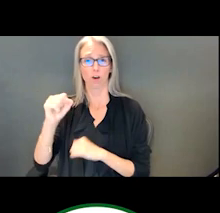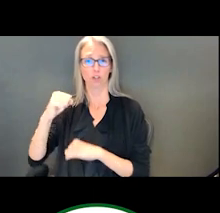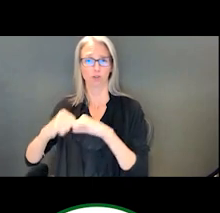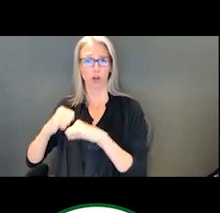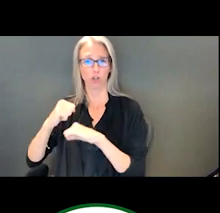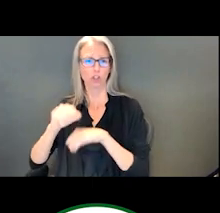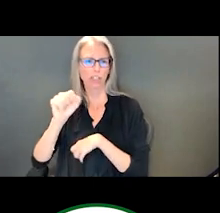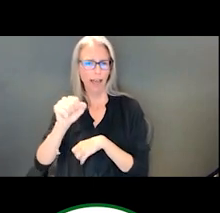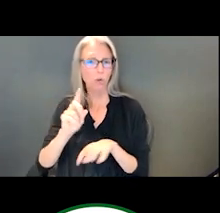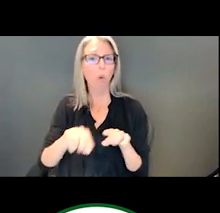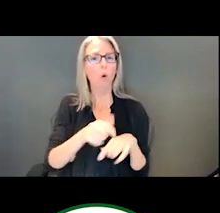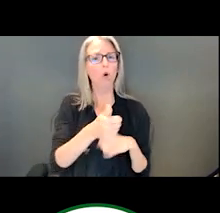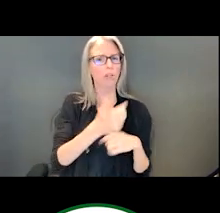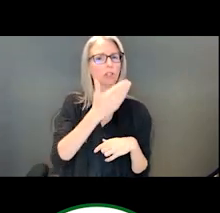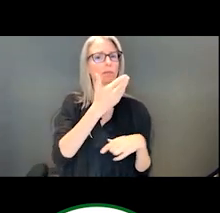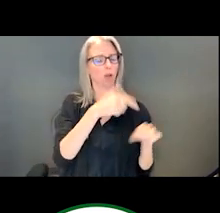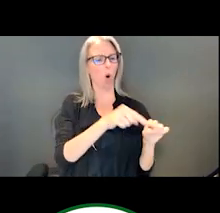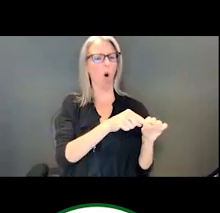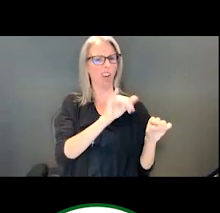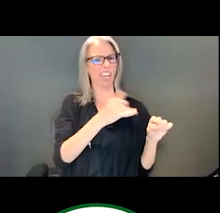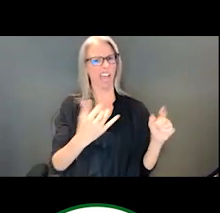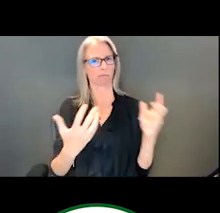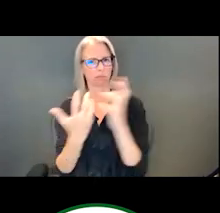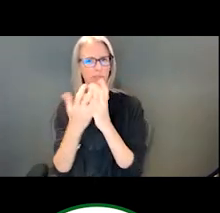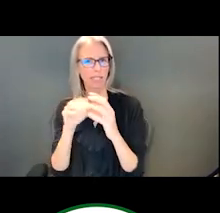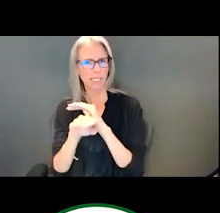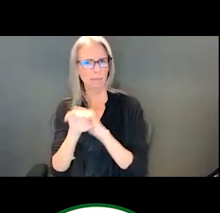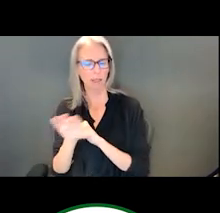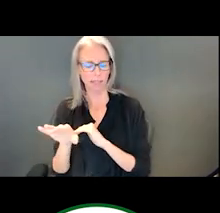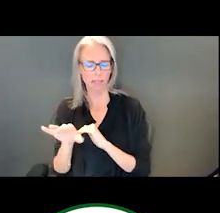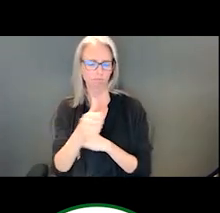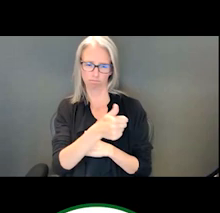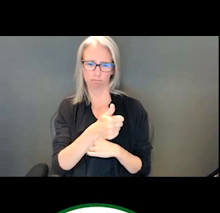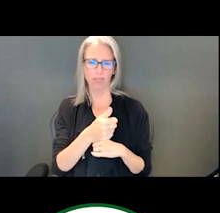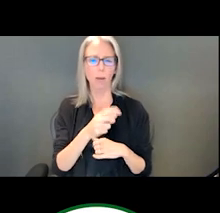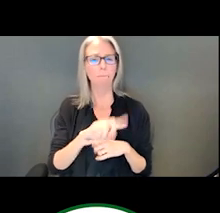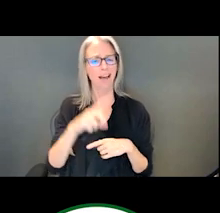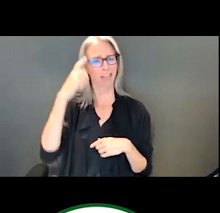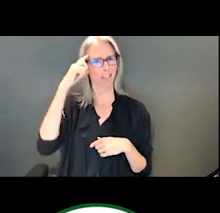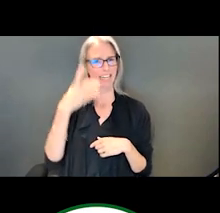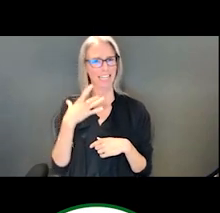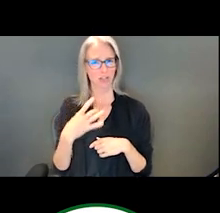We're not actually meeting the required standards. Can you talk a bit more about specifically